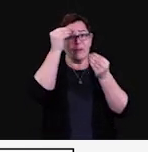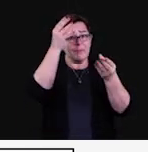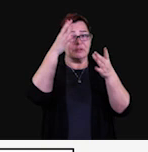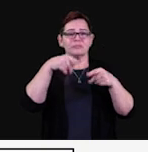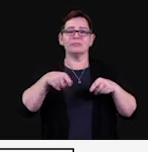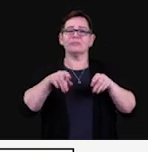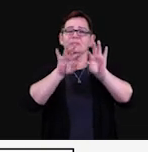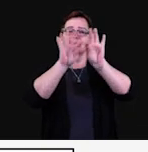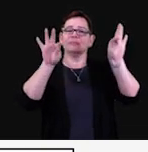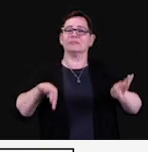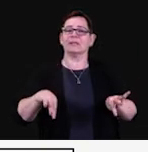by completing Schedule 11.